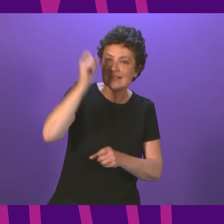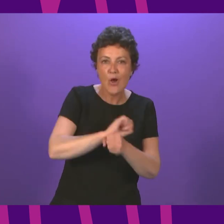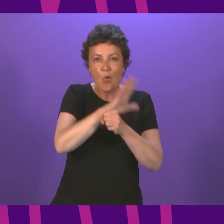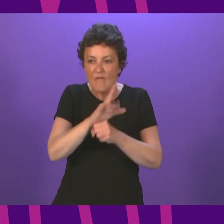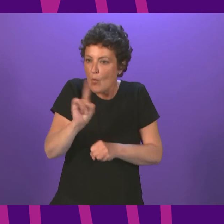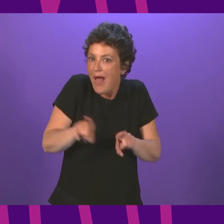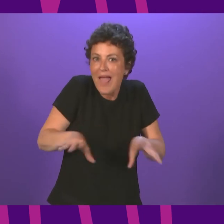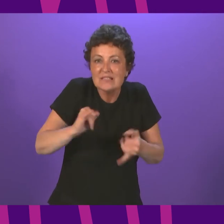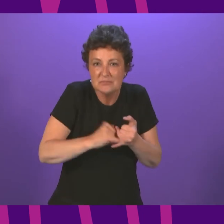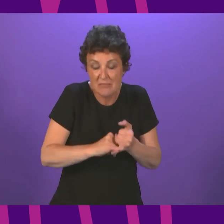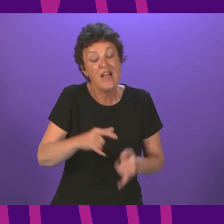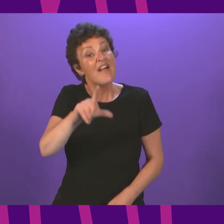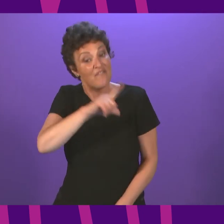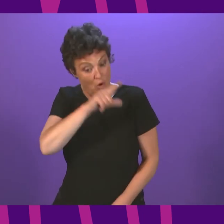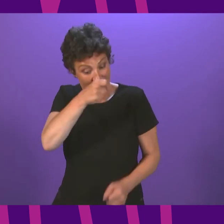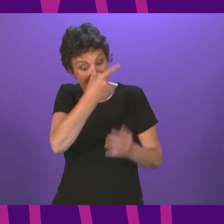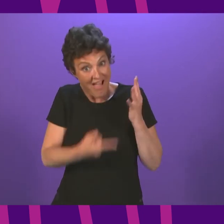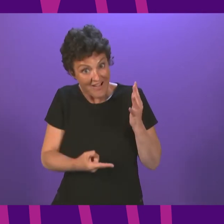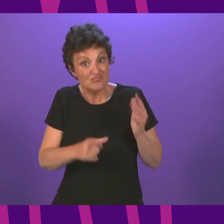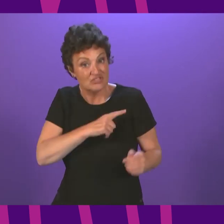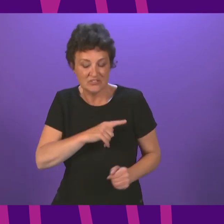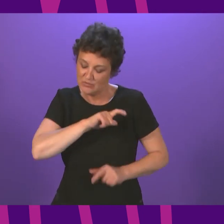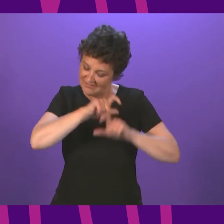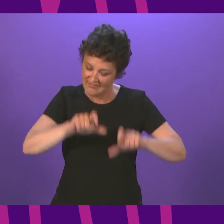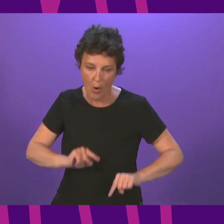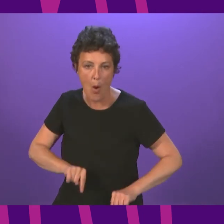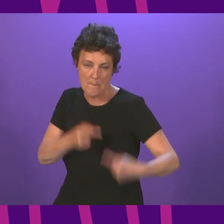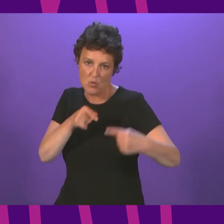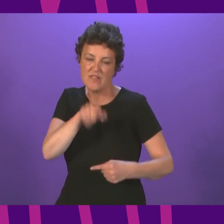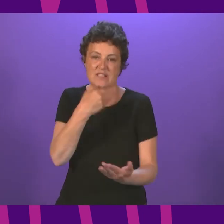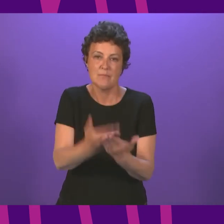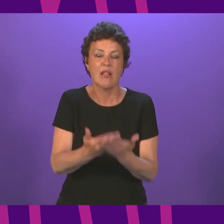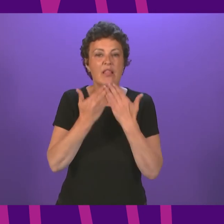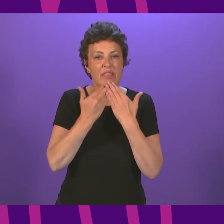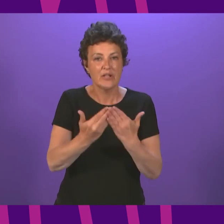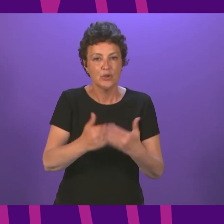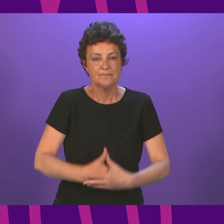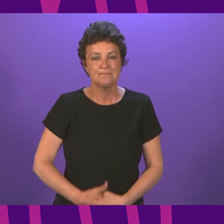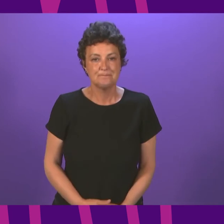those powers, it must understand that it should co-operate with the required scrutiny by this Parliament.